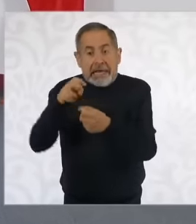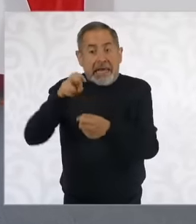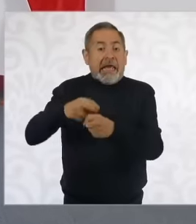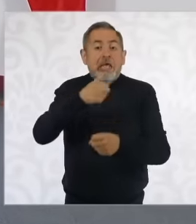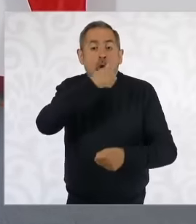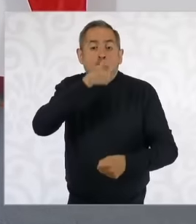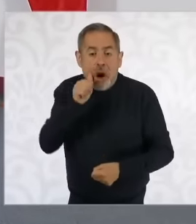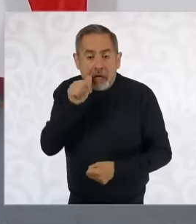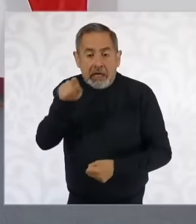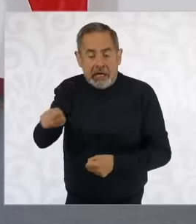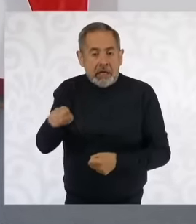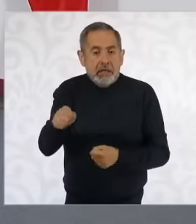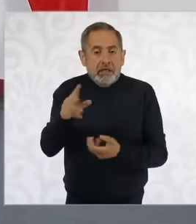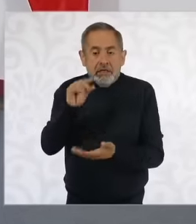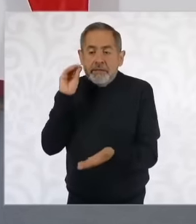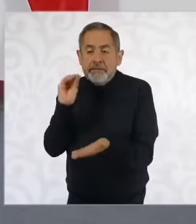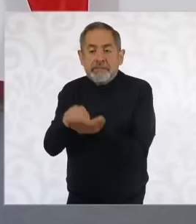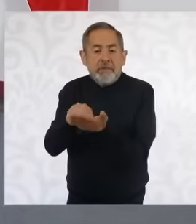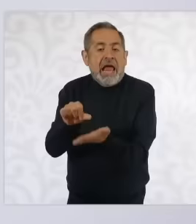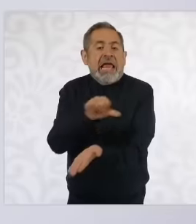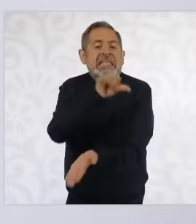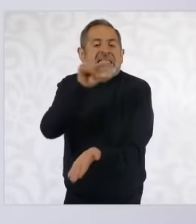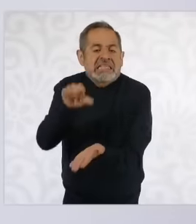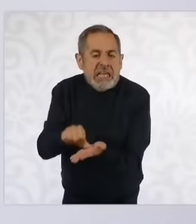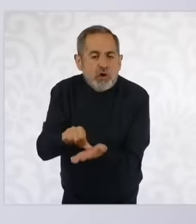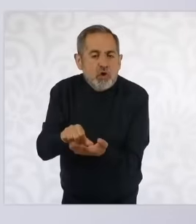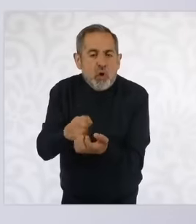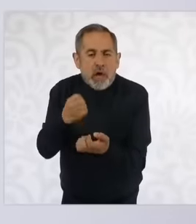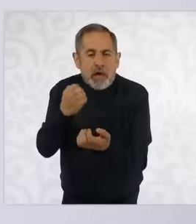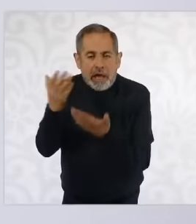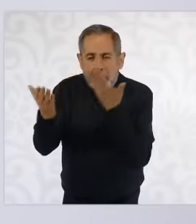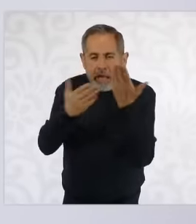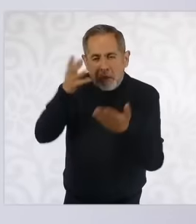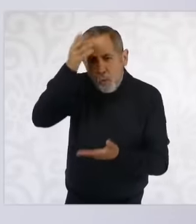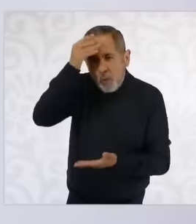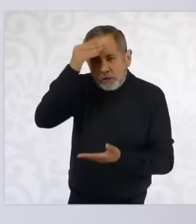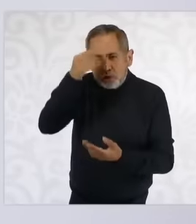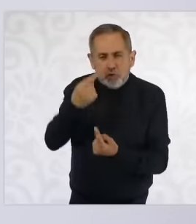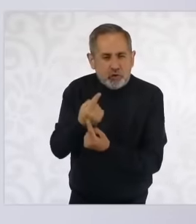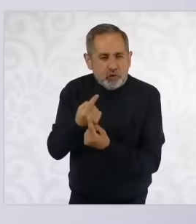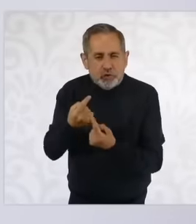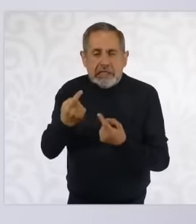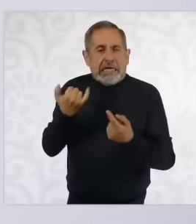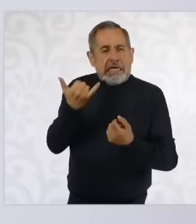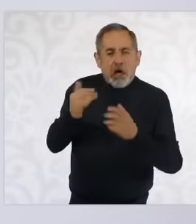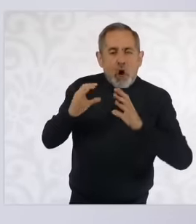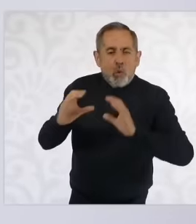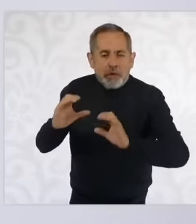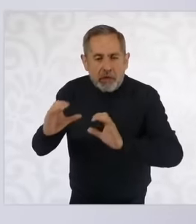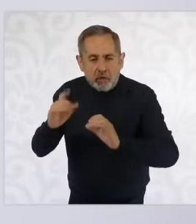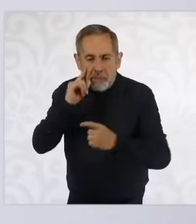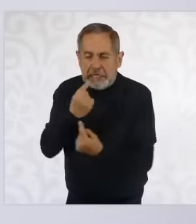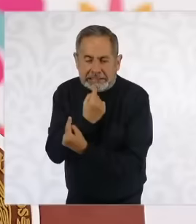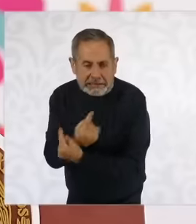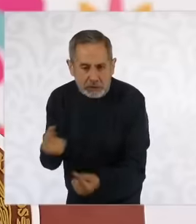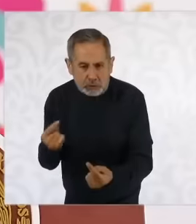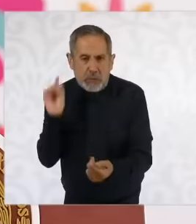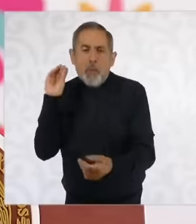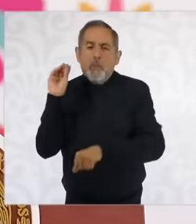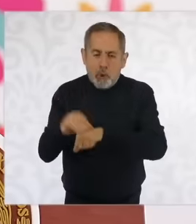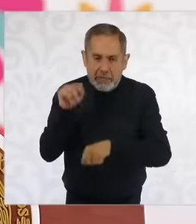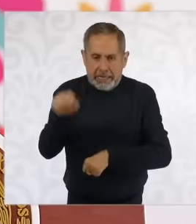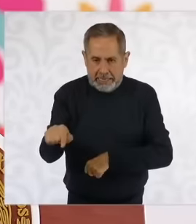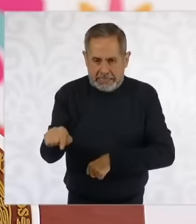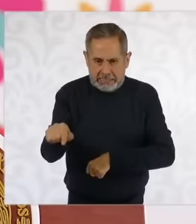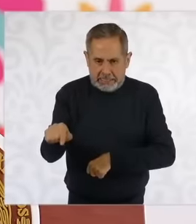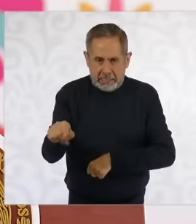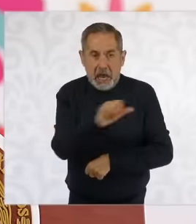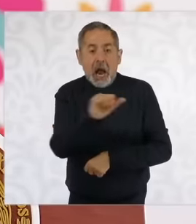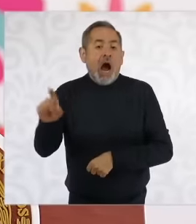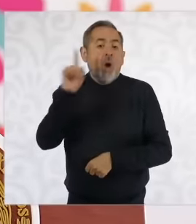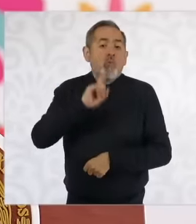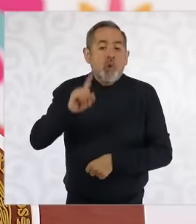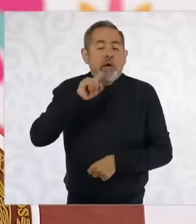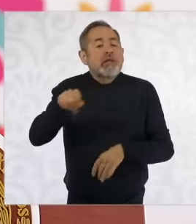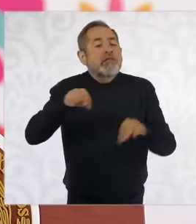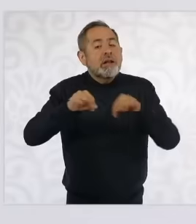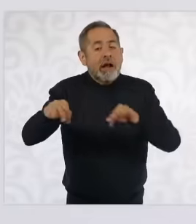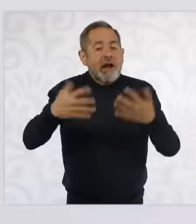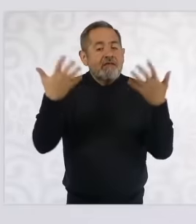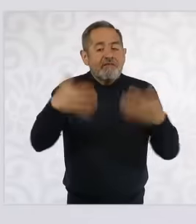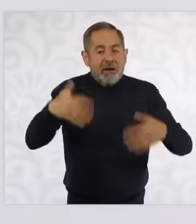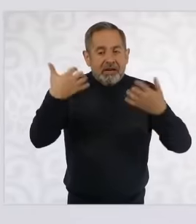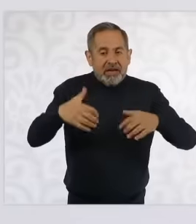centers for initial education or early childhood care for women in the maquila and